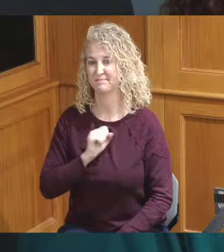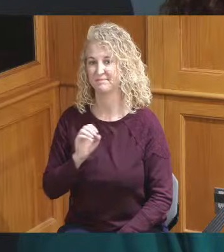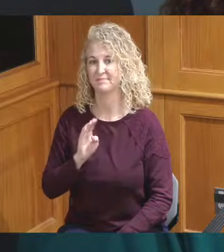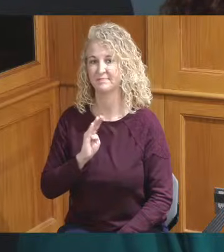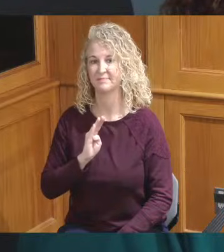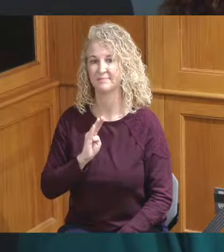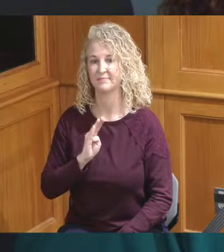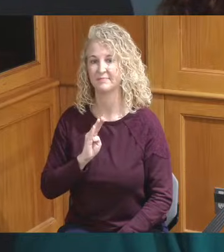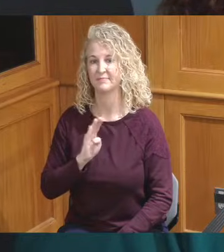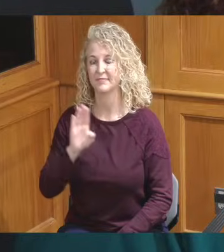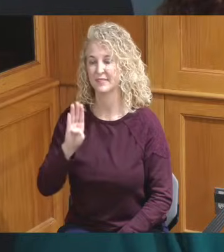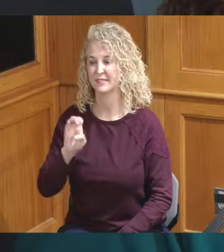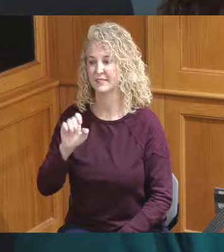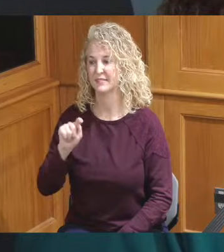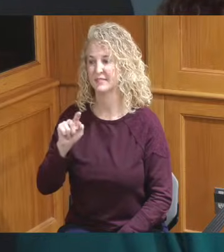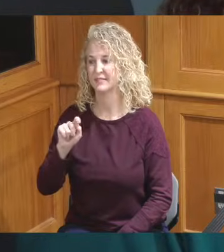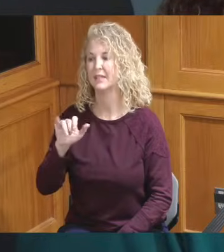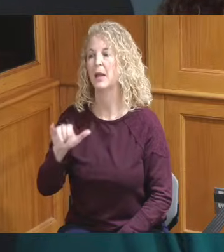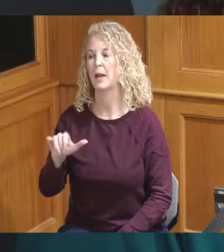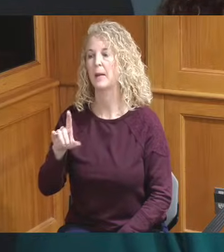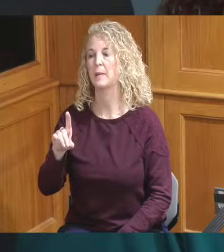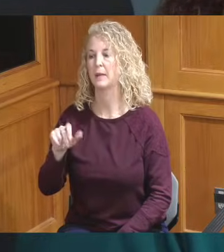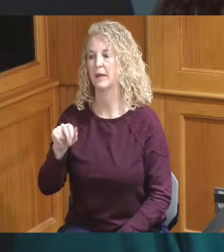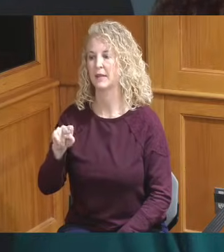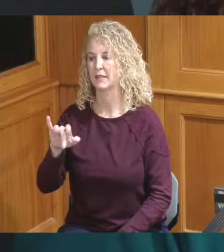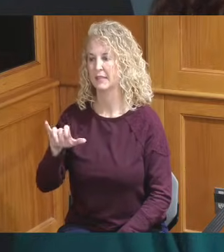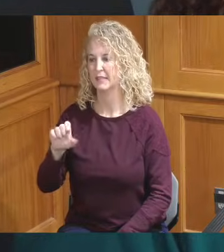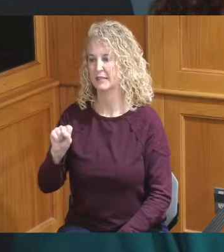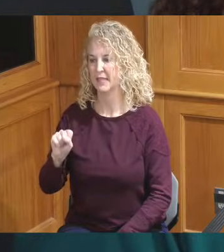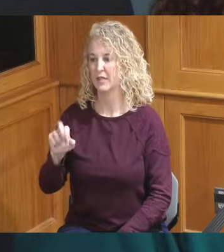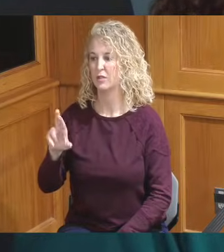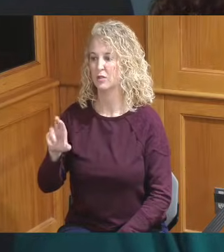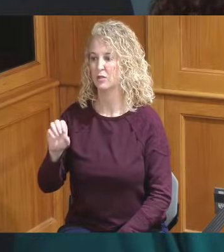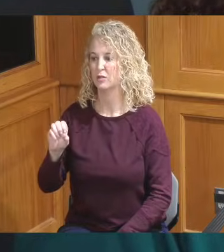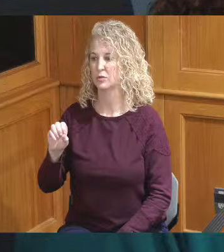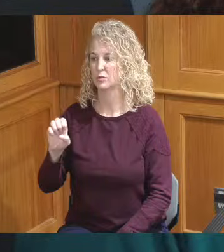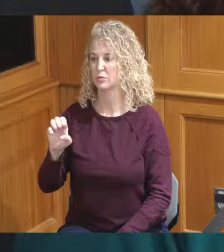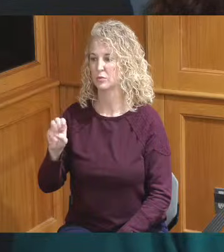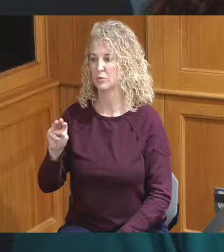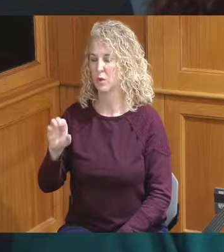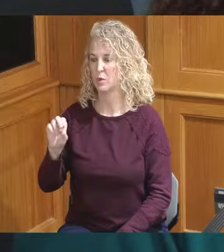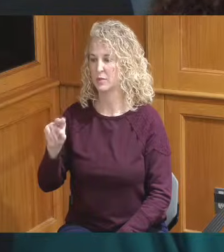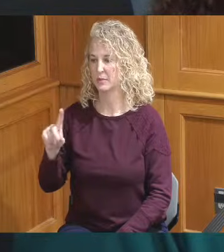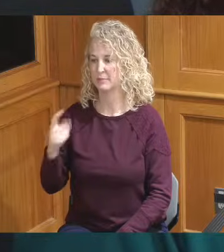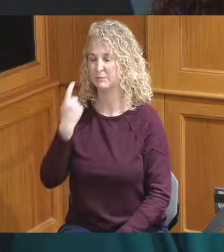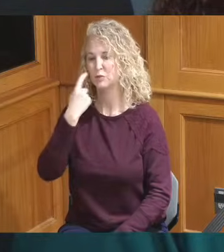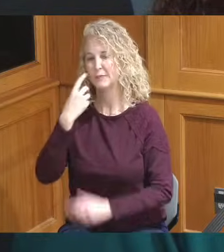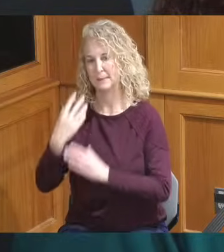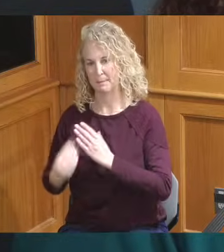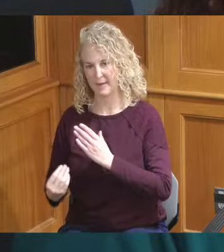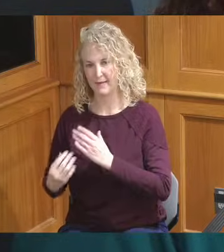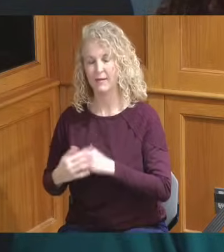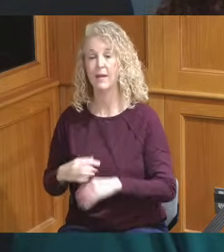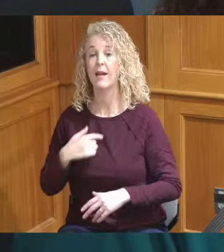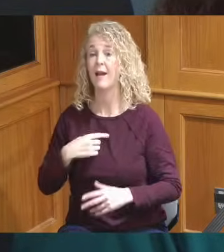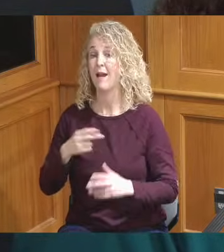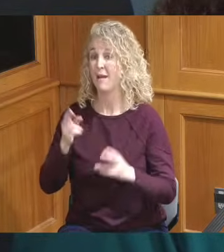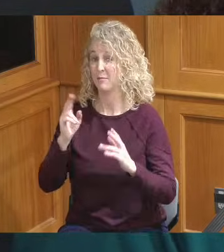It's the late Betty Daniels Roseman. Um, I'm highlighting again 2026 marks the 100th